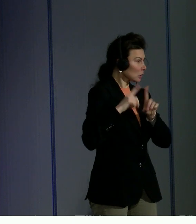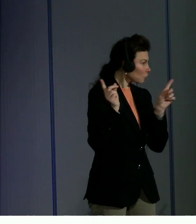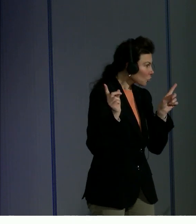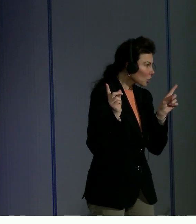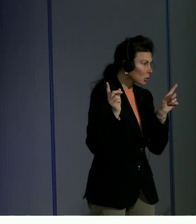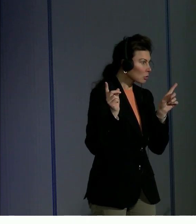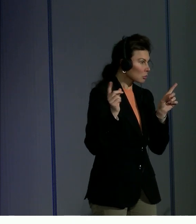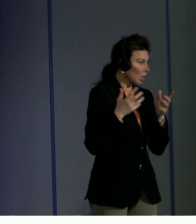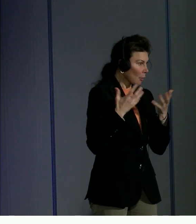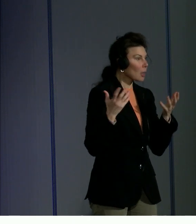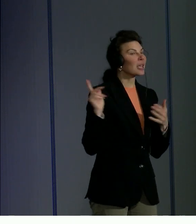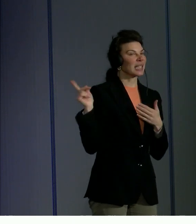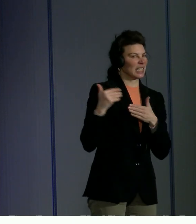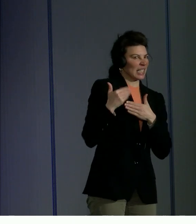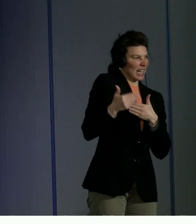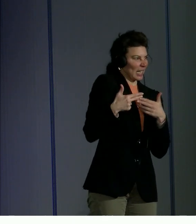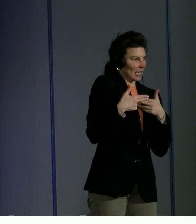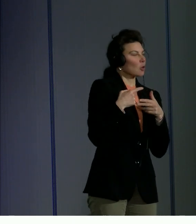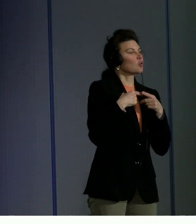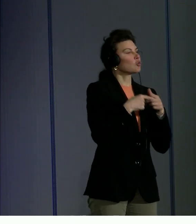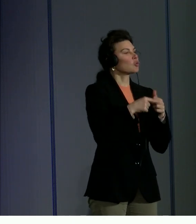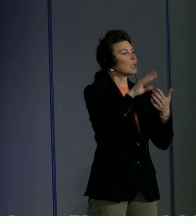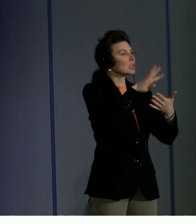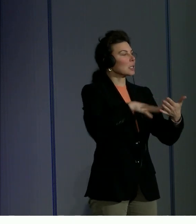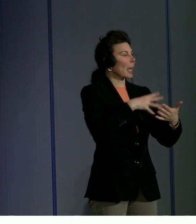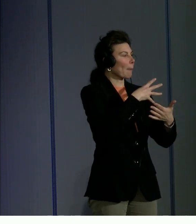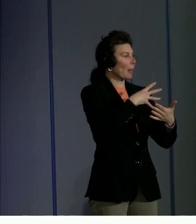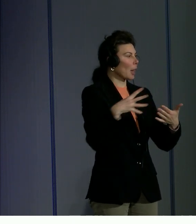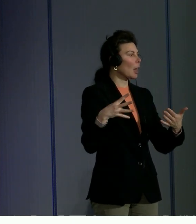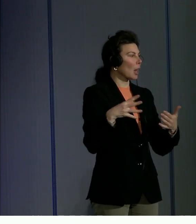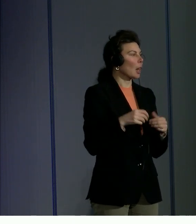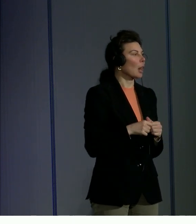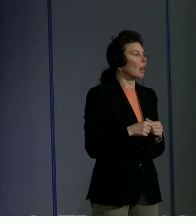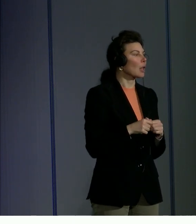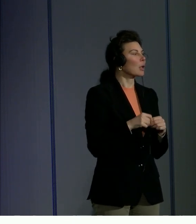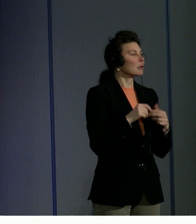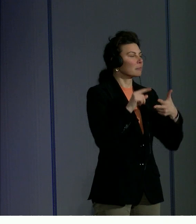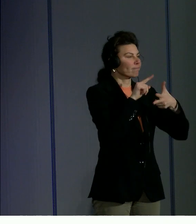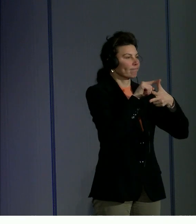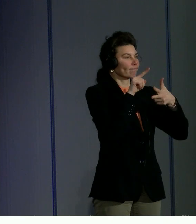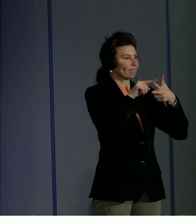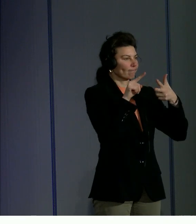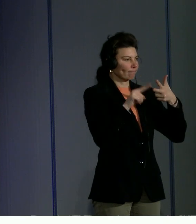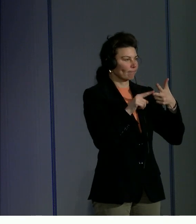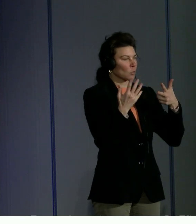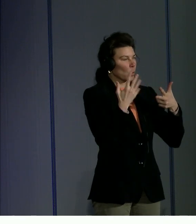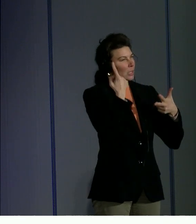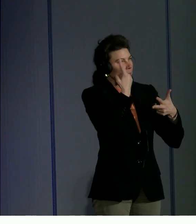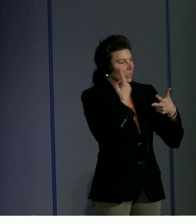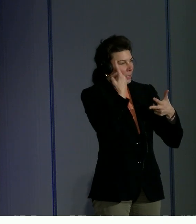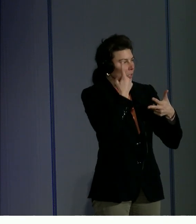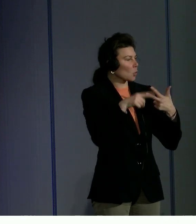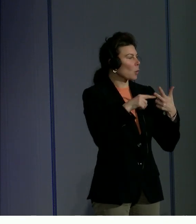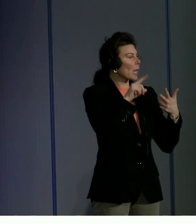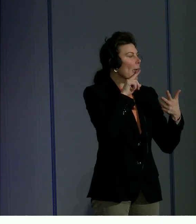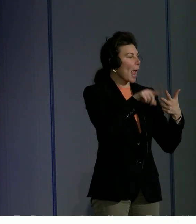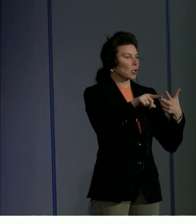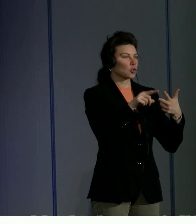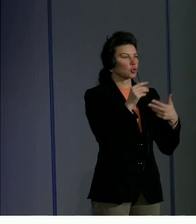This next slideshows a table of a characteristic to consider when answering the questions how